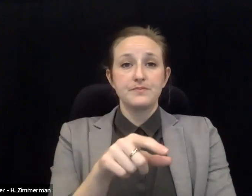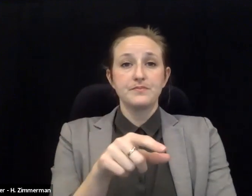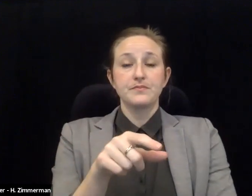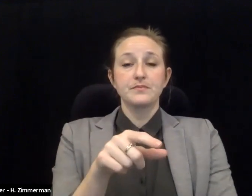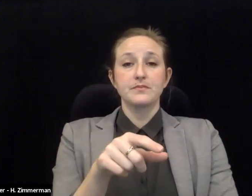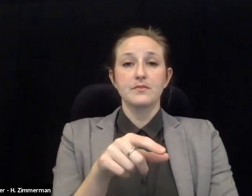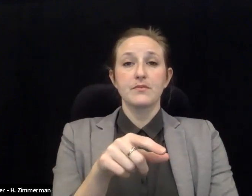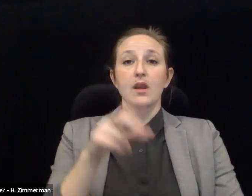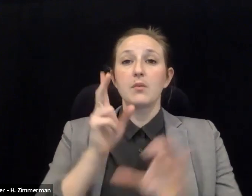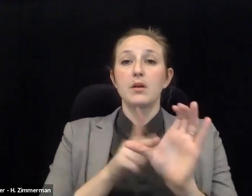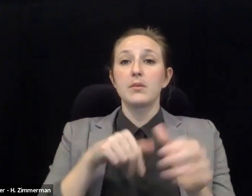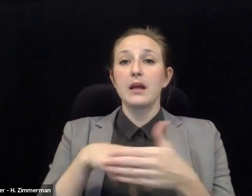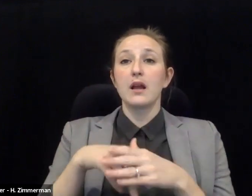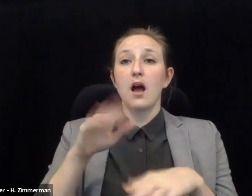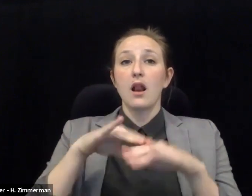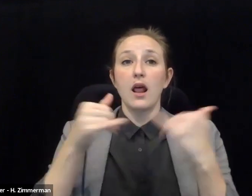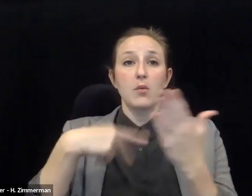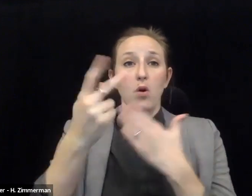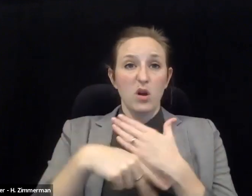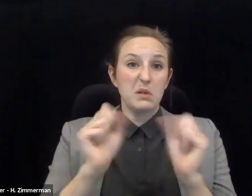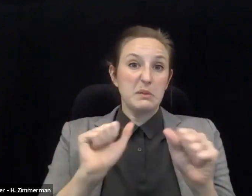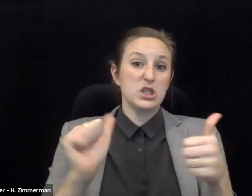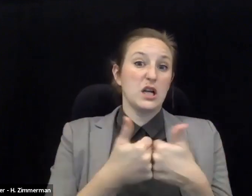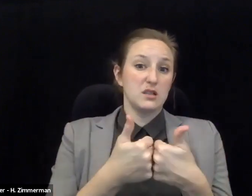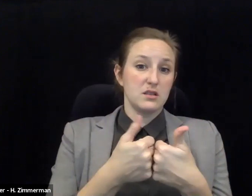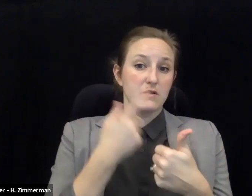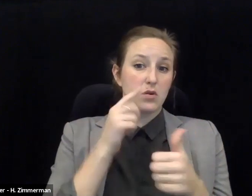virtual programs can be challenging for participants who may not have a strong